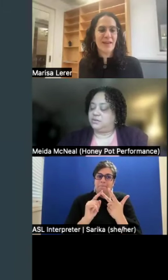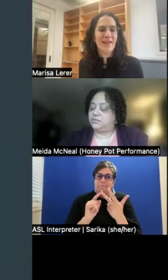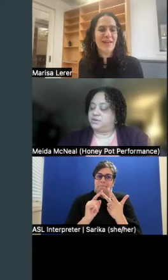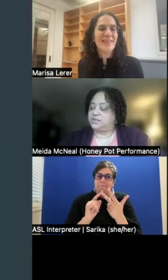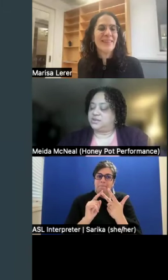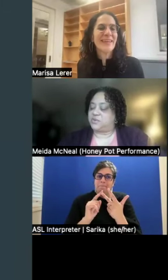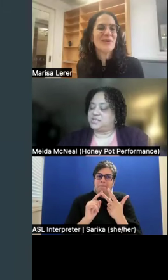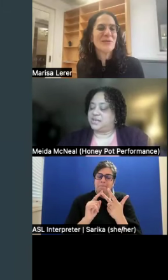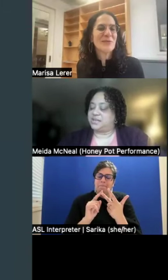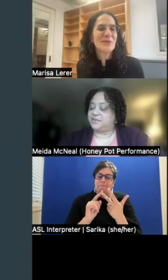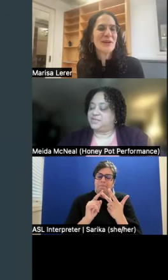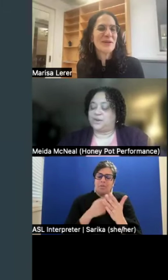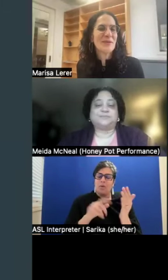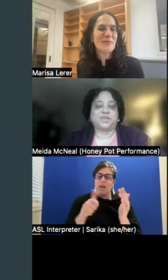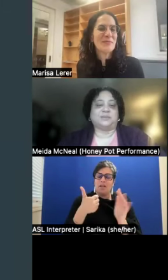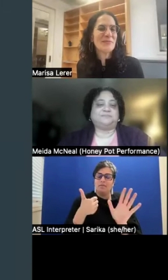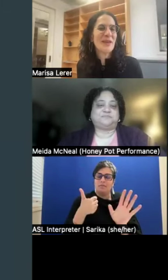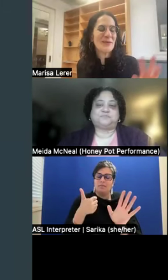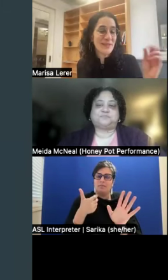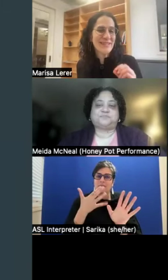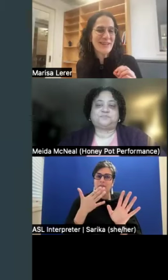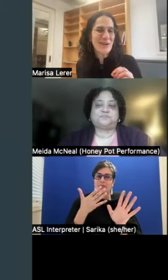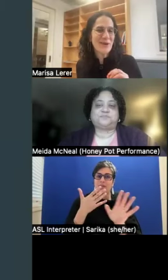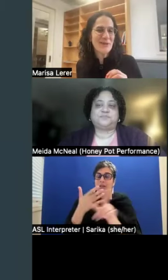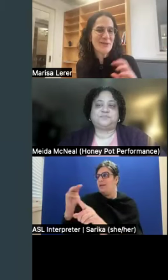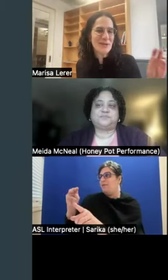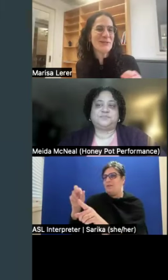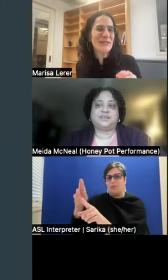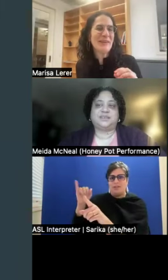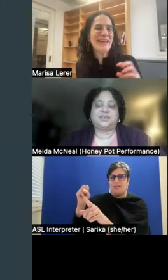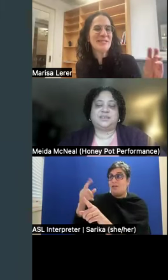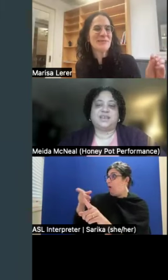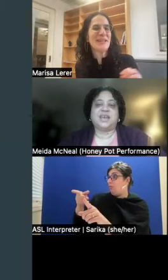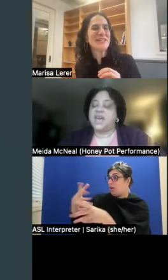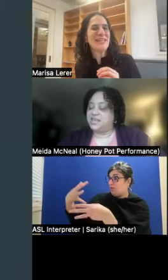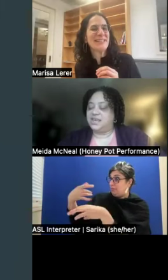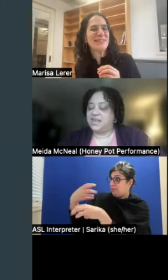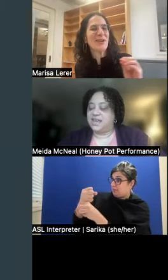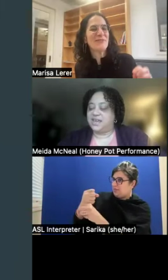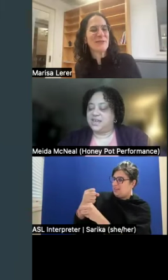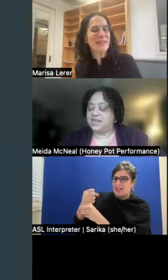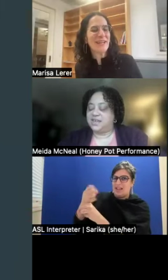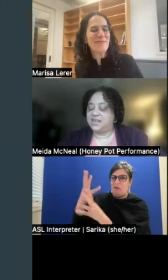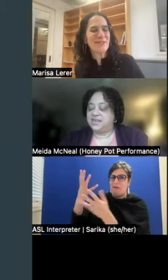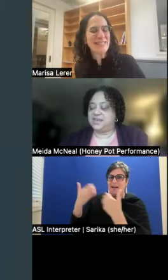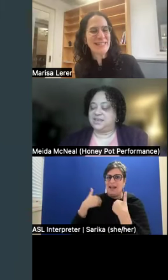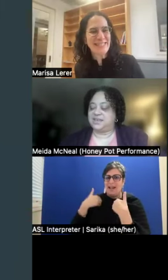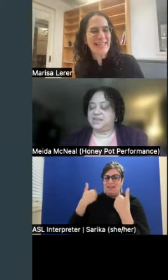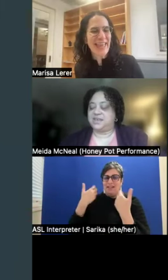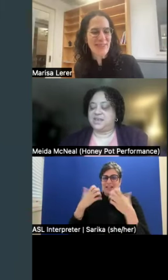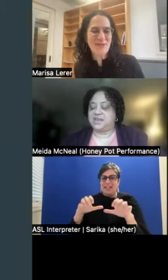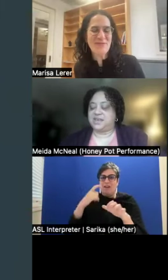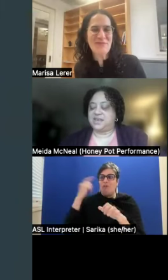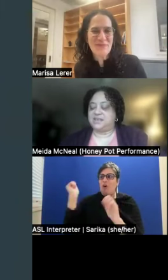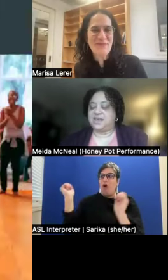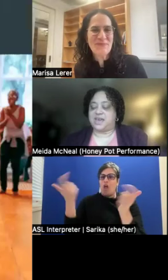what else did I want to say? Yeah. How are you concluding me? The I just want to give a chance for all of you to be in conversation together. Yeah.